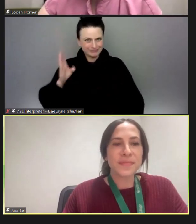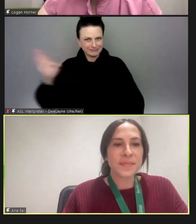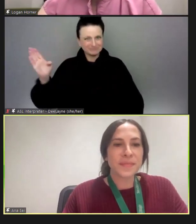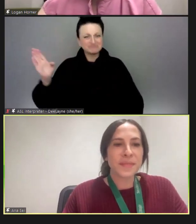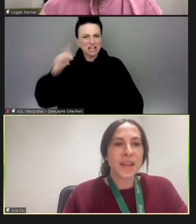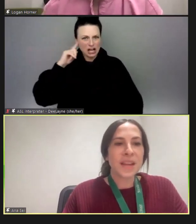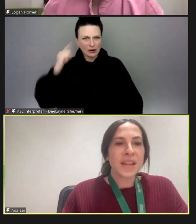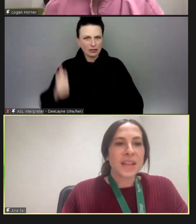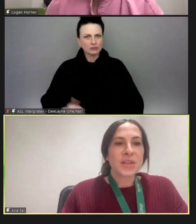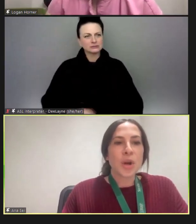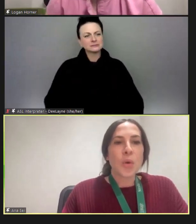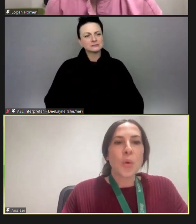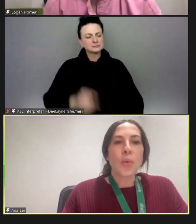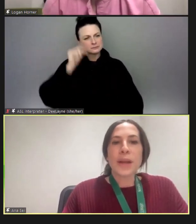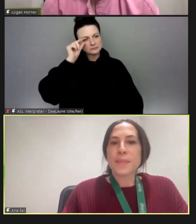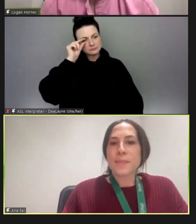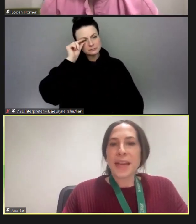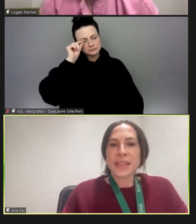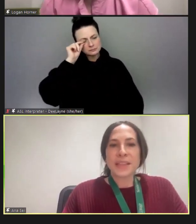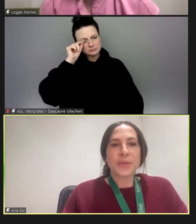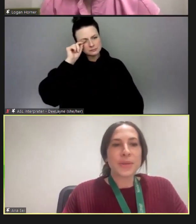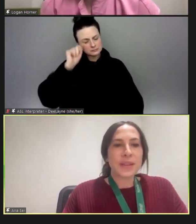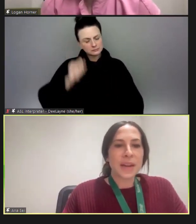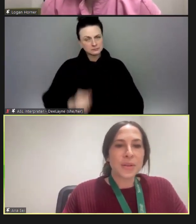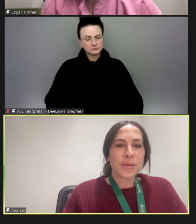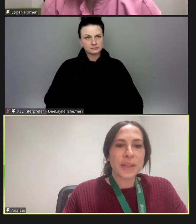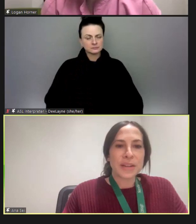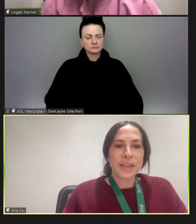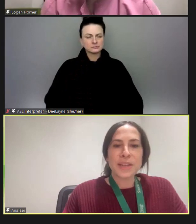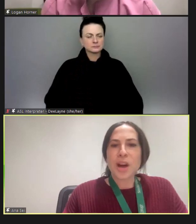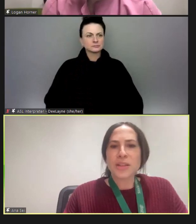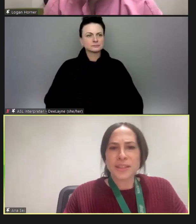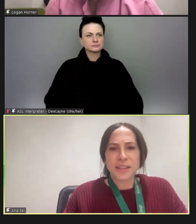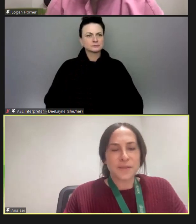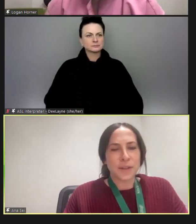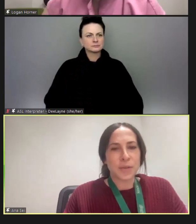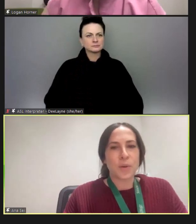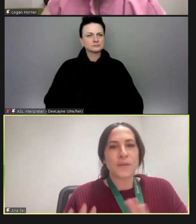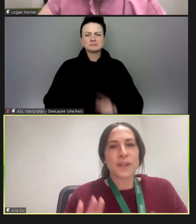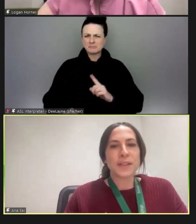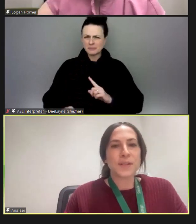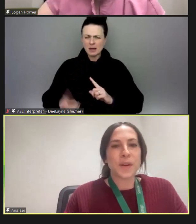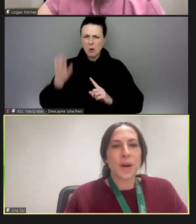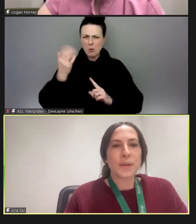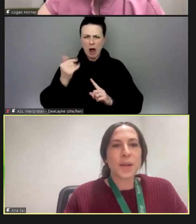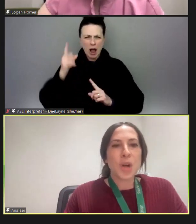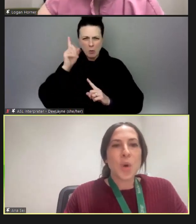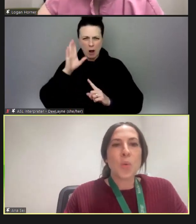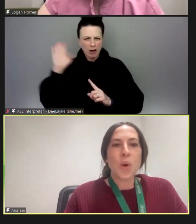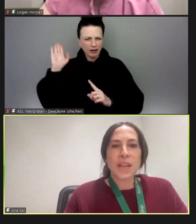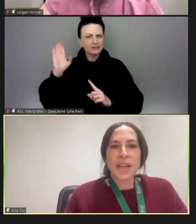laws so what makes unilateral hearing